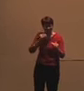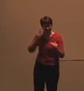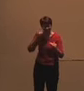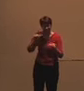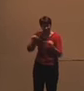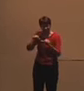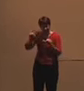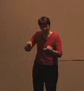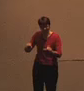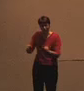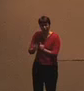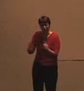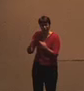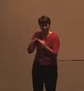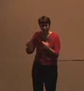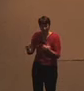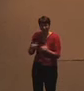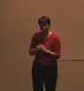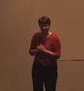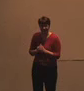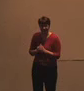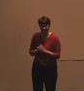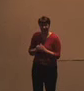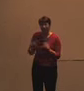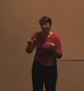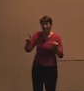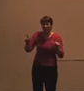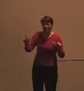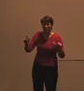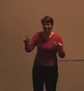Or in the box-in-box-in-box house,